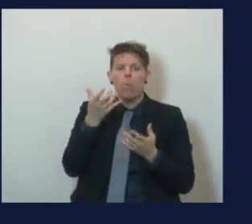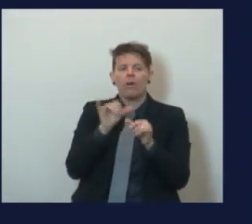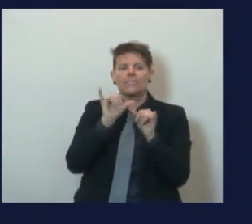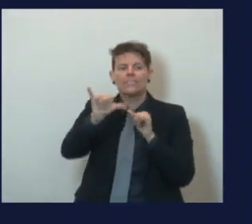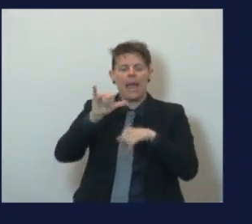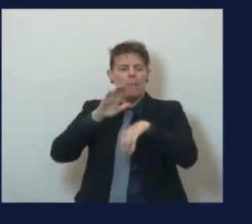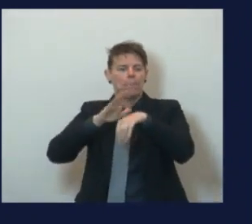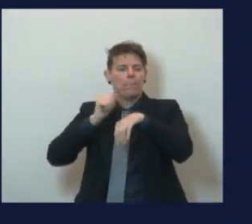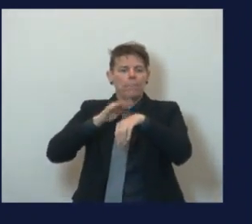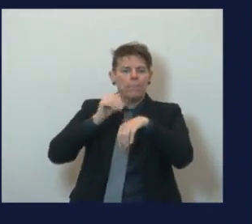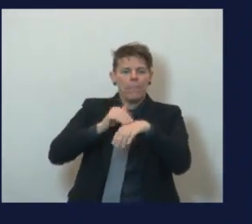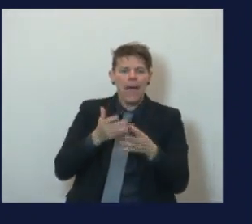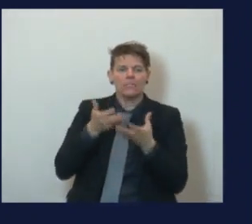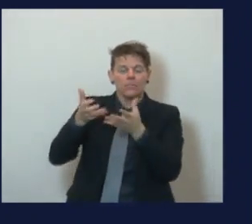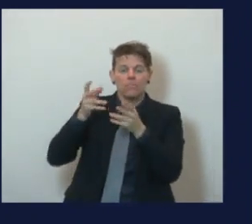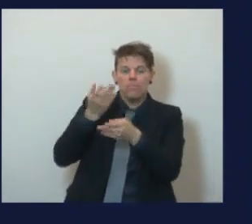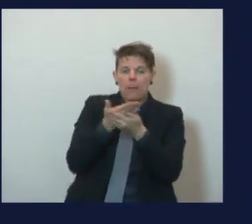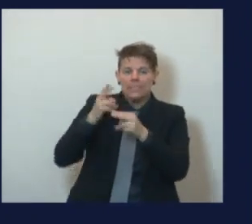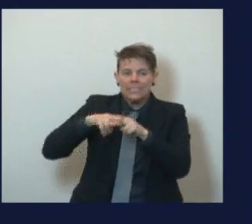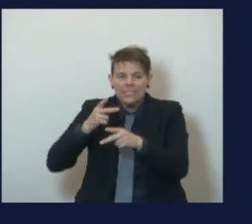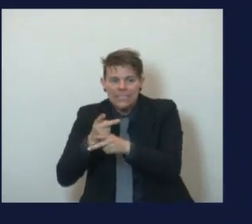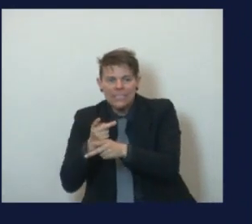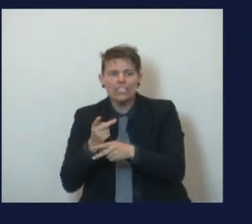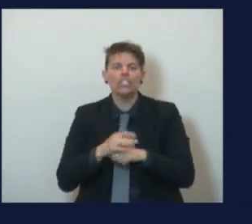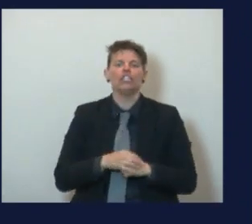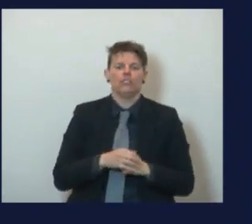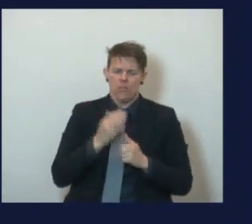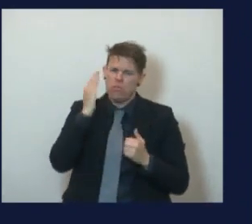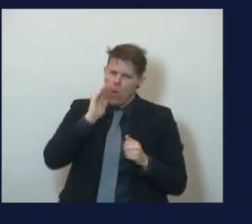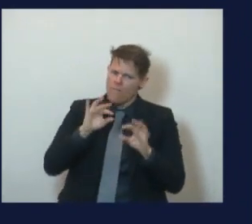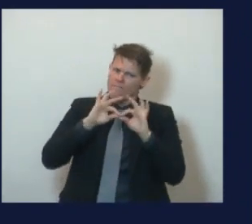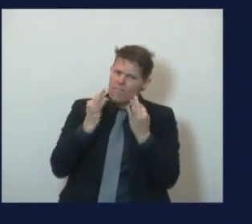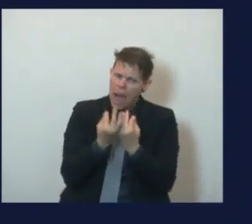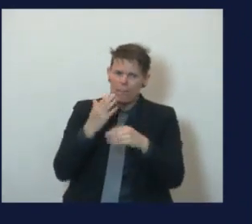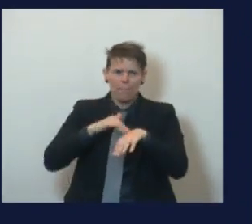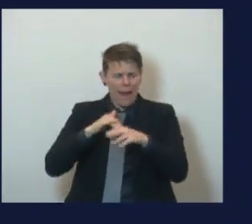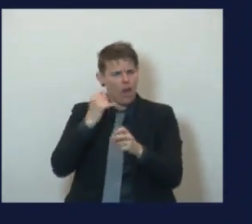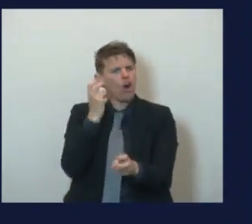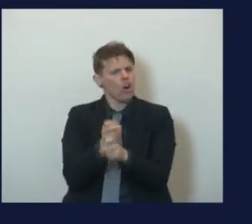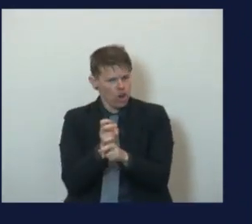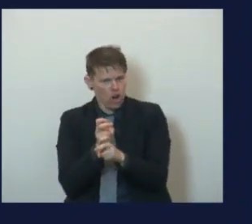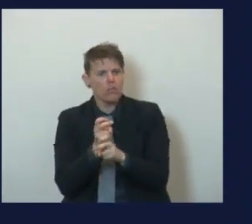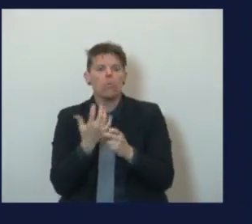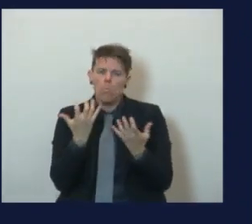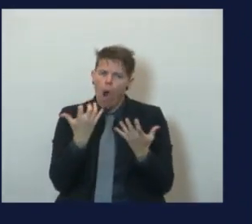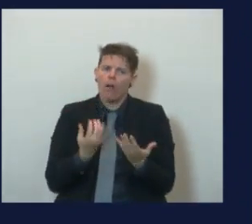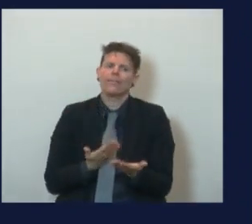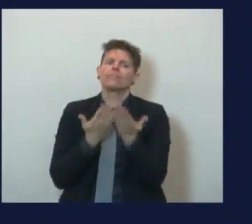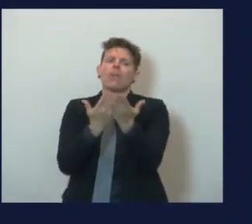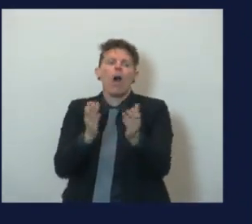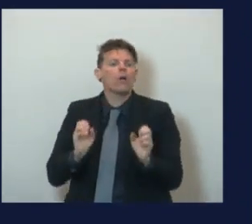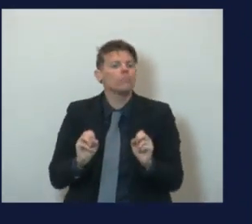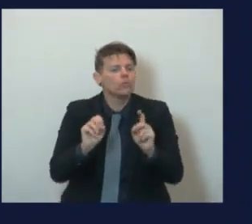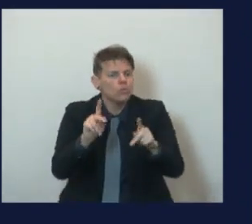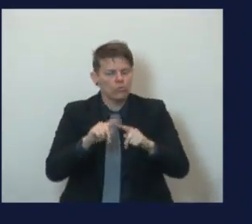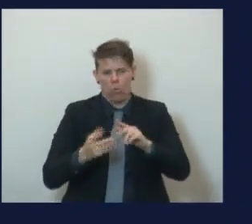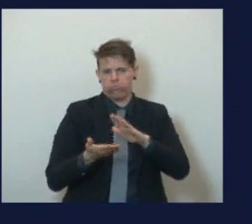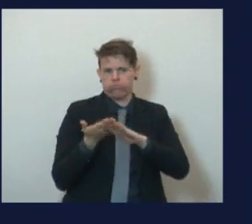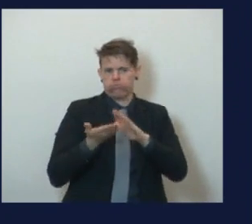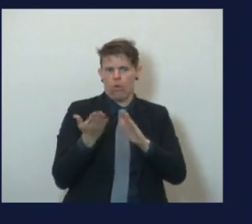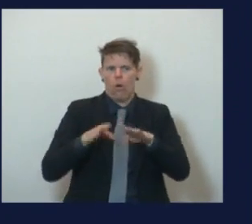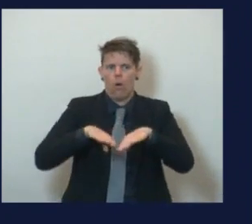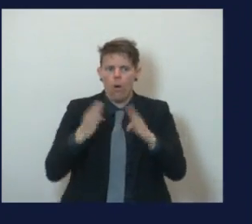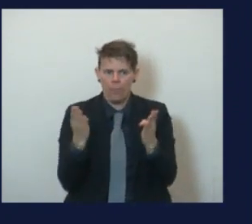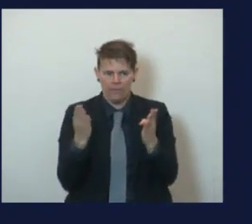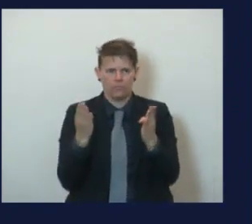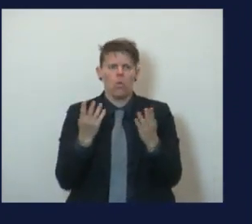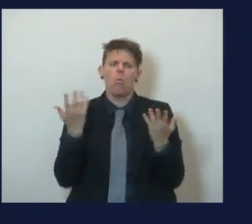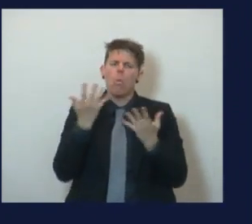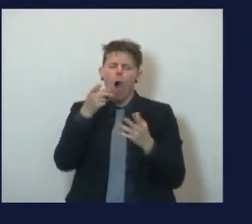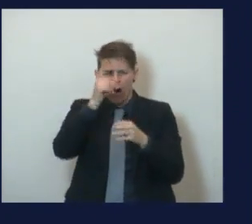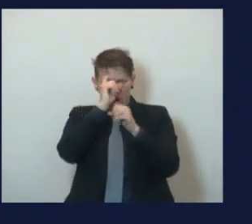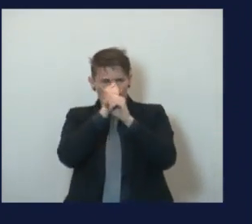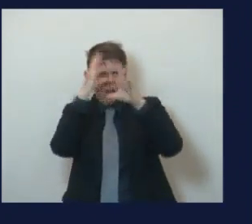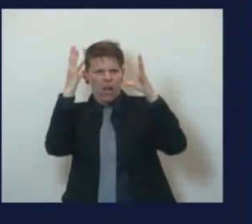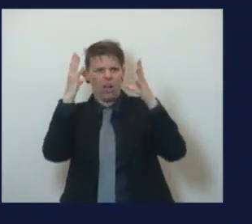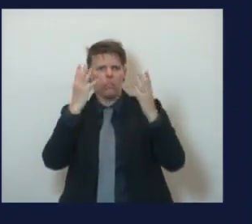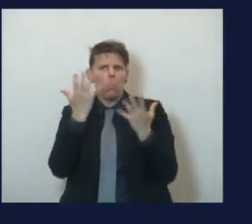IS KITTY DAYCARE TO AND BOARDING THAT THAT’S BEEN A REAL STRESS ON FAMILIES AND PETS WE WANT TO MAKE SURE THAT THOSE SERVICES ARE NOW PERMITTED TO OPERATE AGAIN.